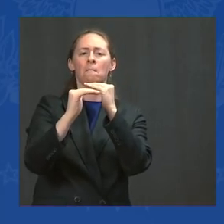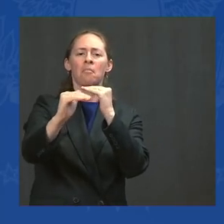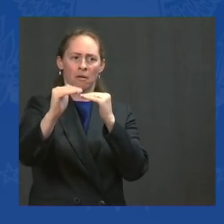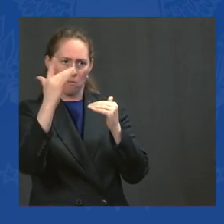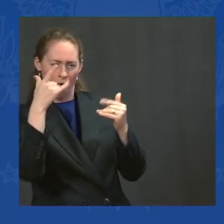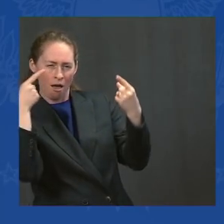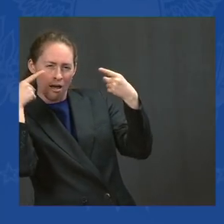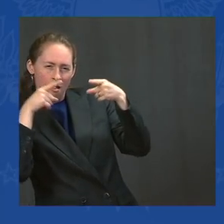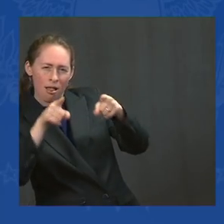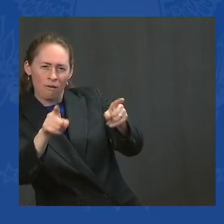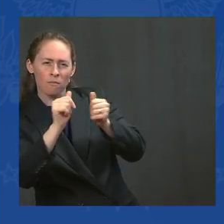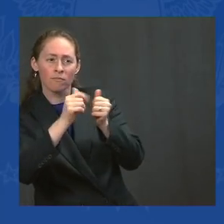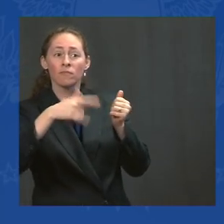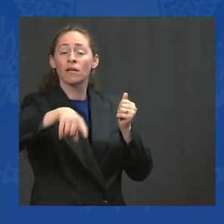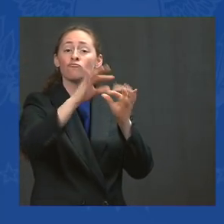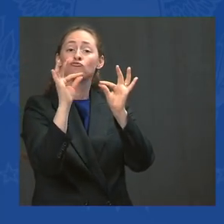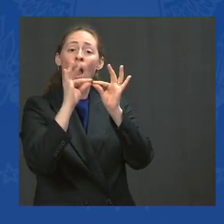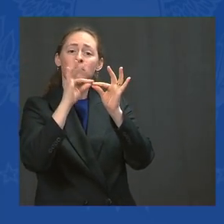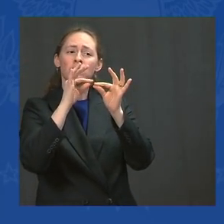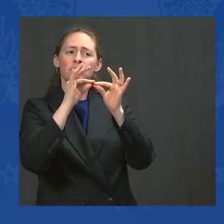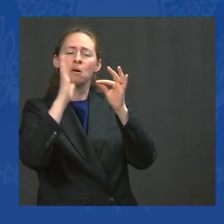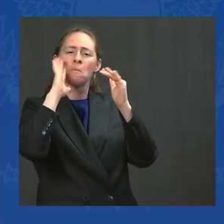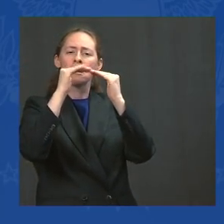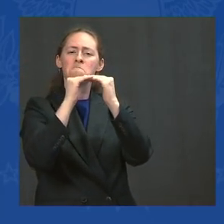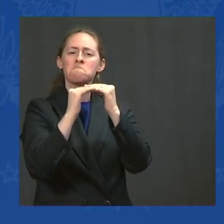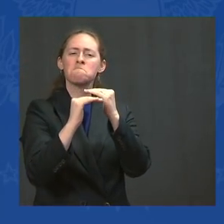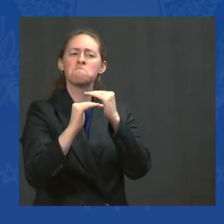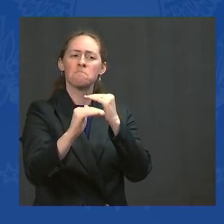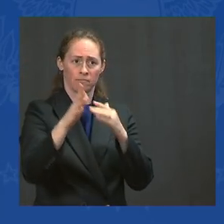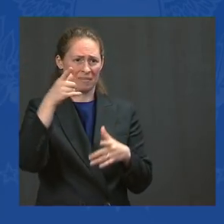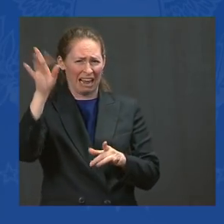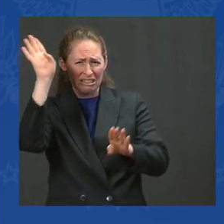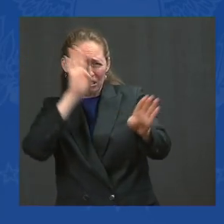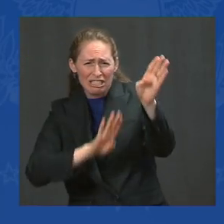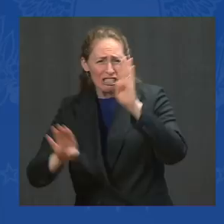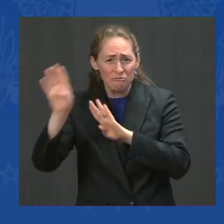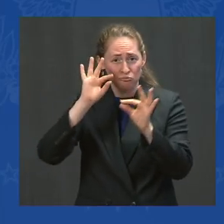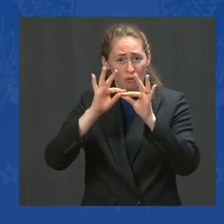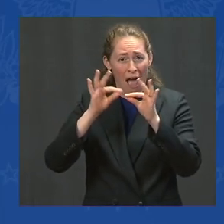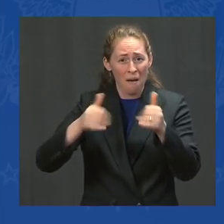So, if your primary concern right now is inflation, you should be even more enthusiastic about this plan.